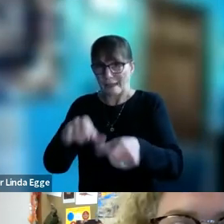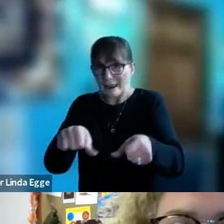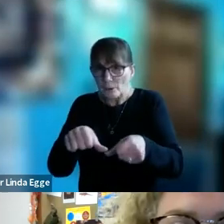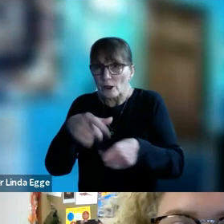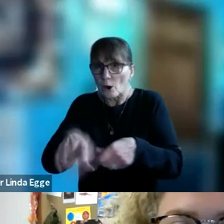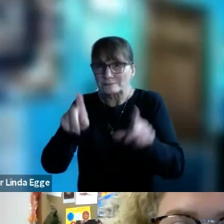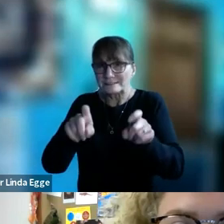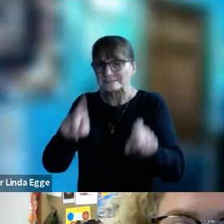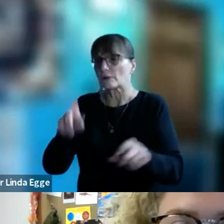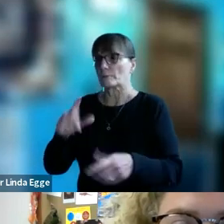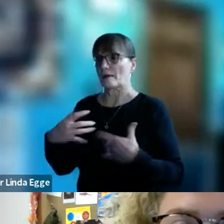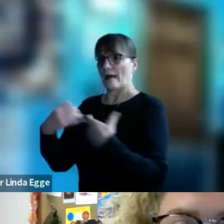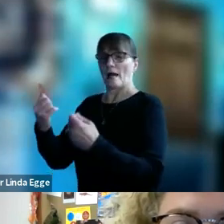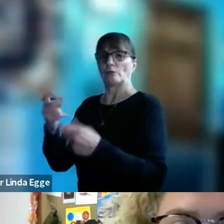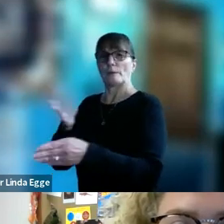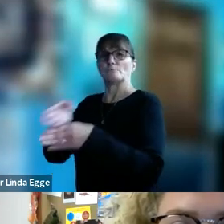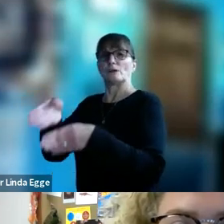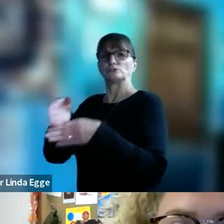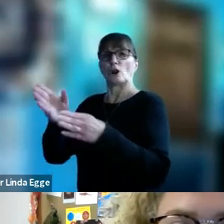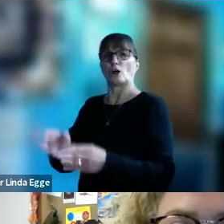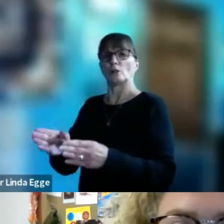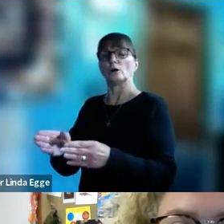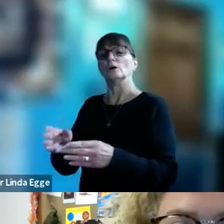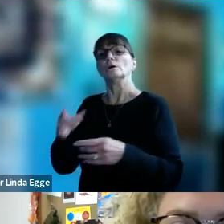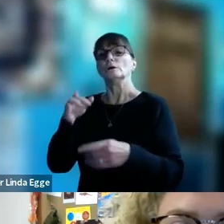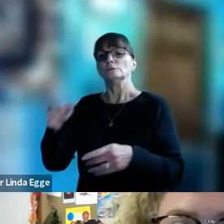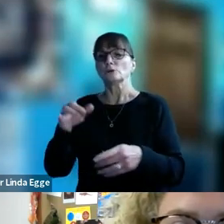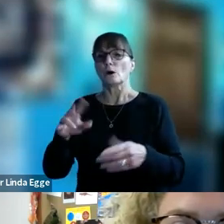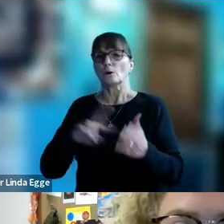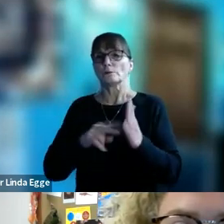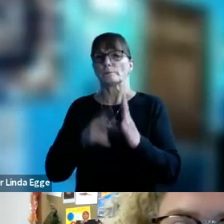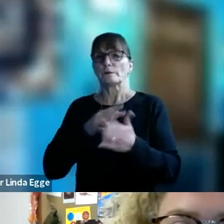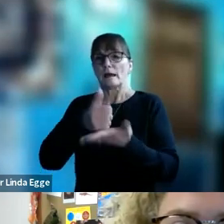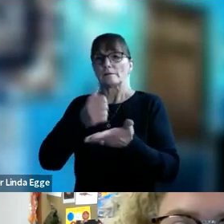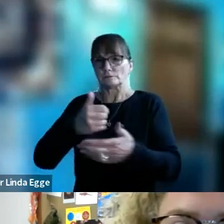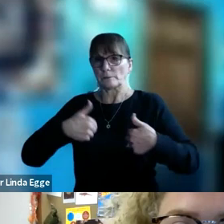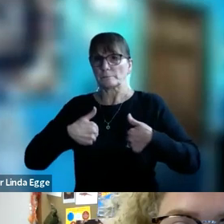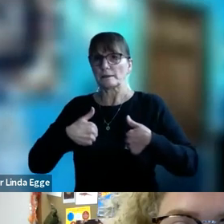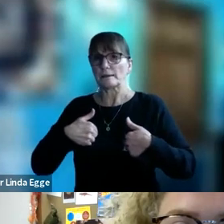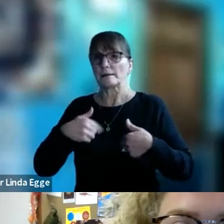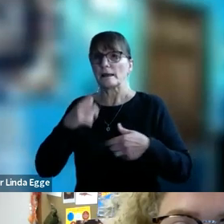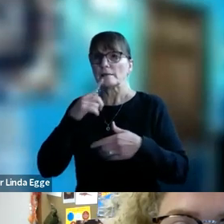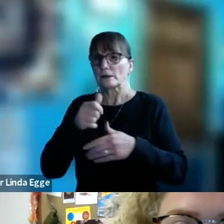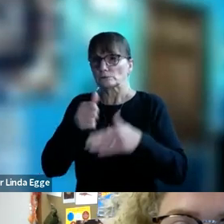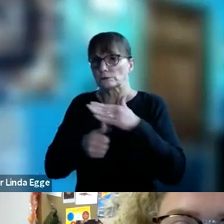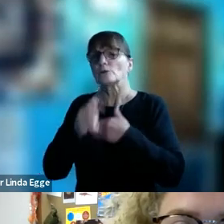by a health professional? I think, I mean that would be helpful to me. That falls into like functional information